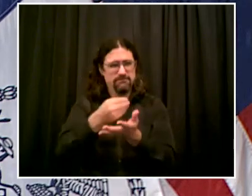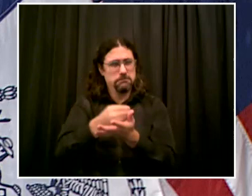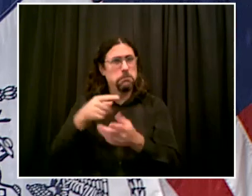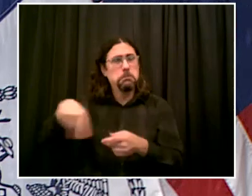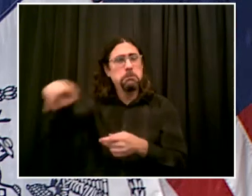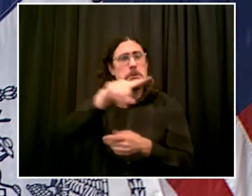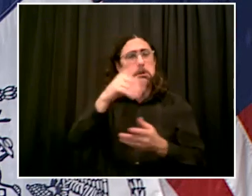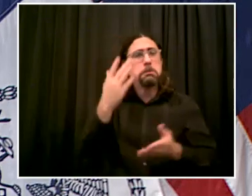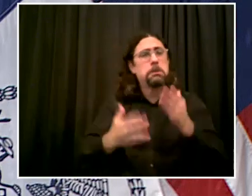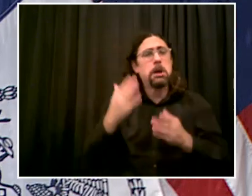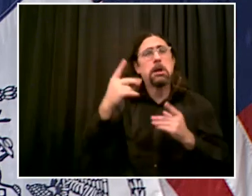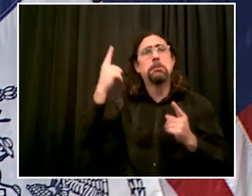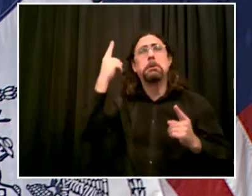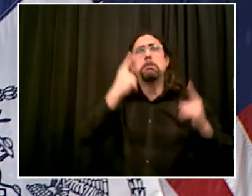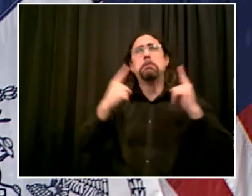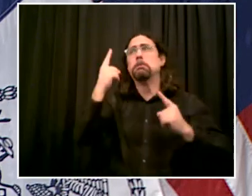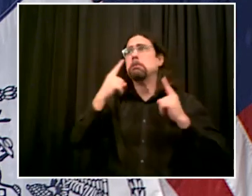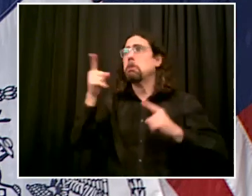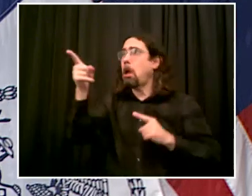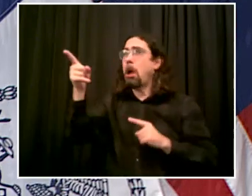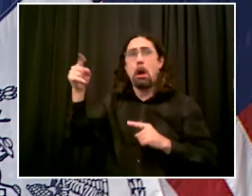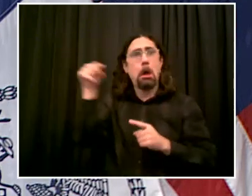ALO T OF RESOURCES THAT COULD HAVE